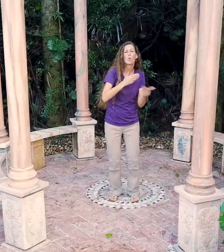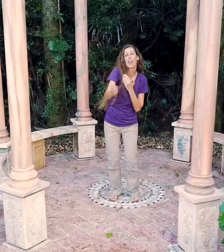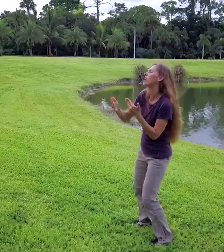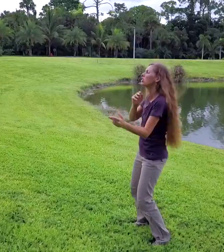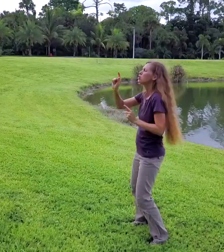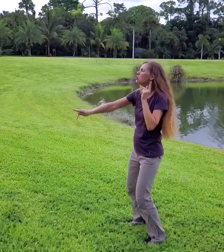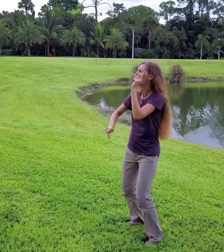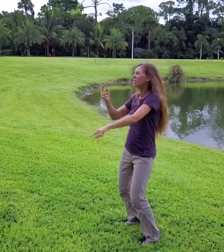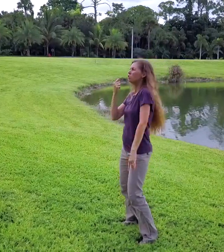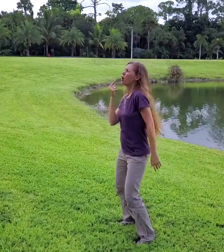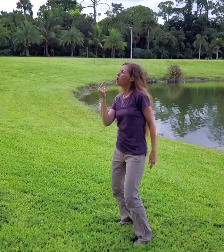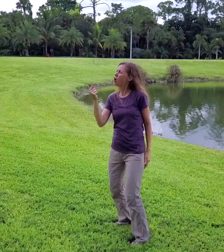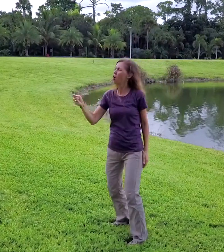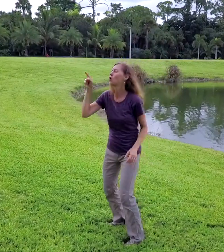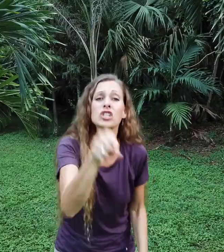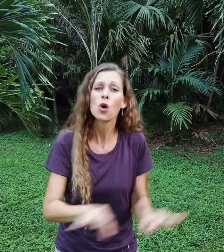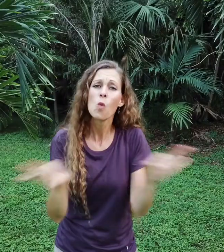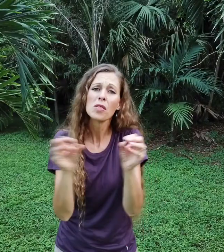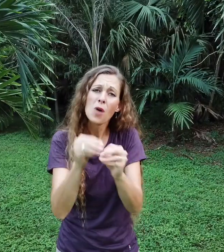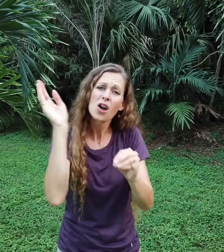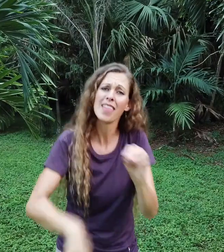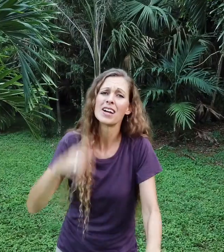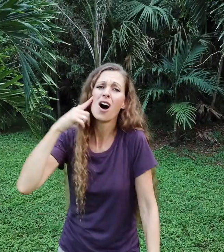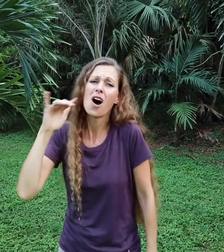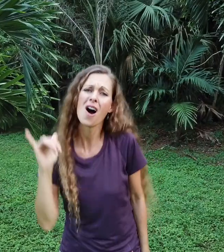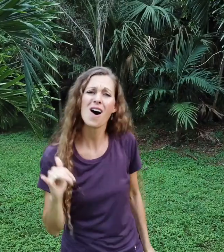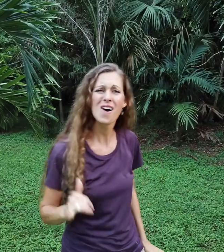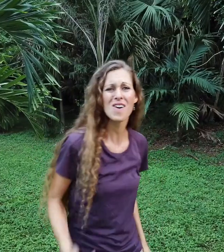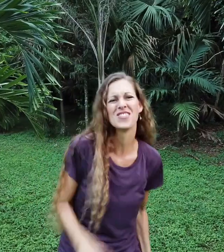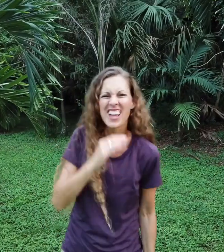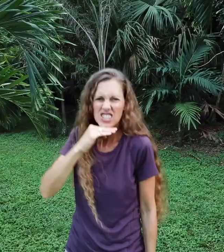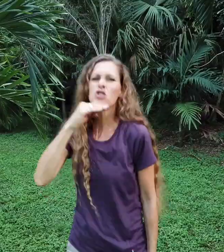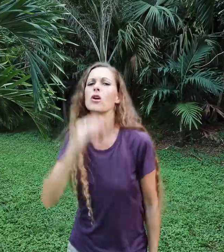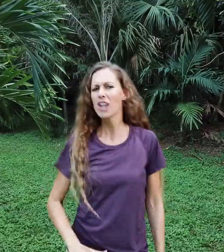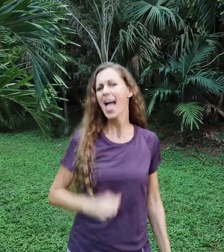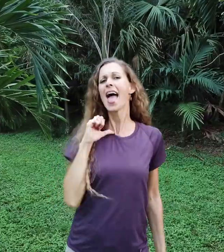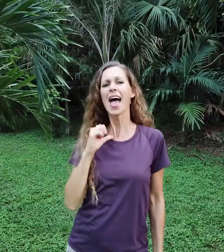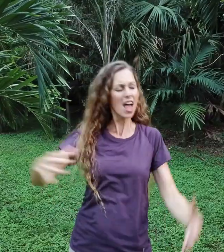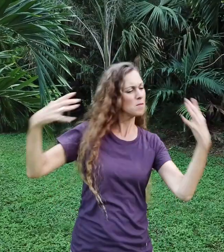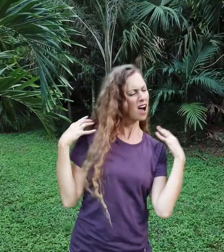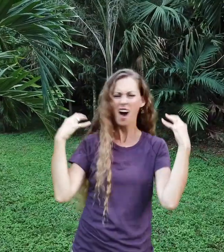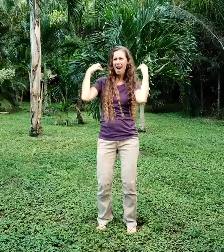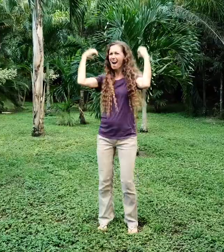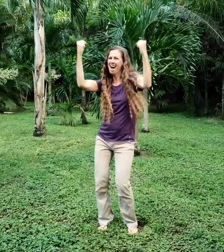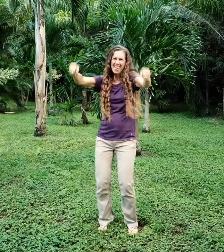Whatever you been told You're worth more than gold So hold your head up high